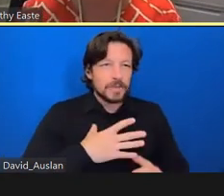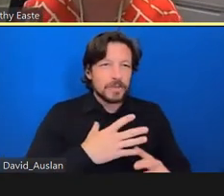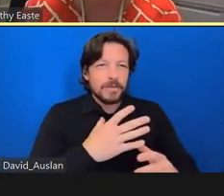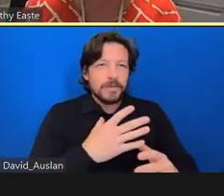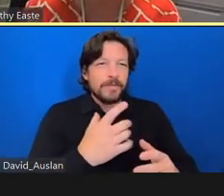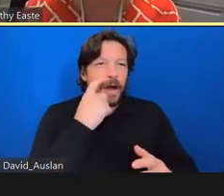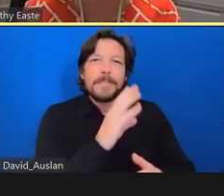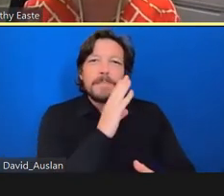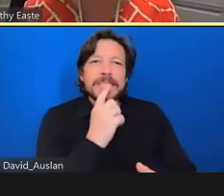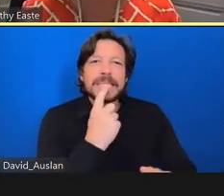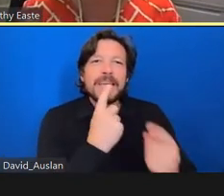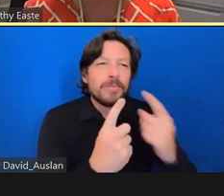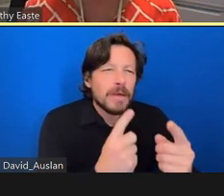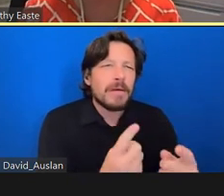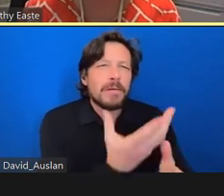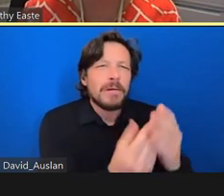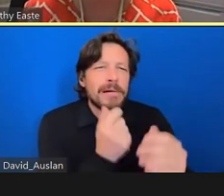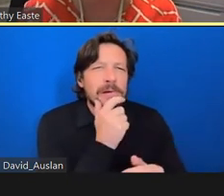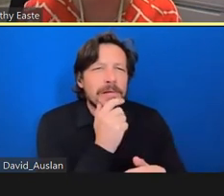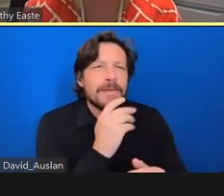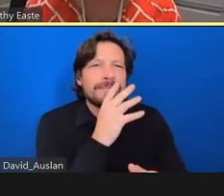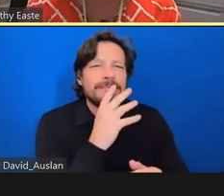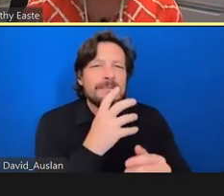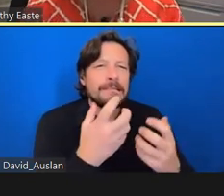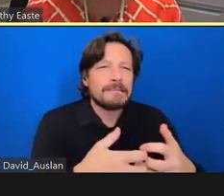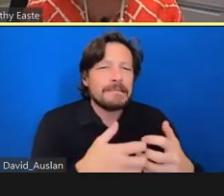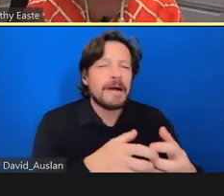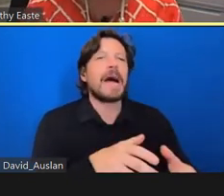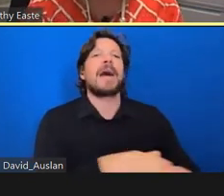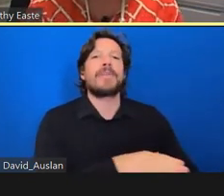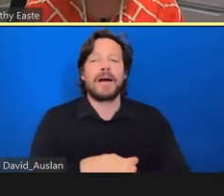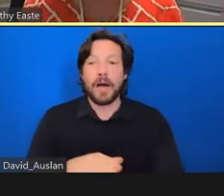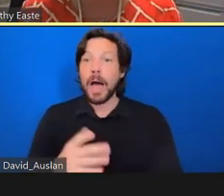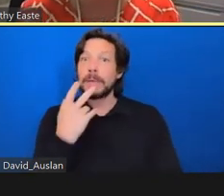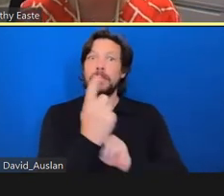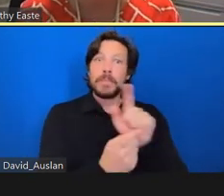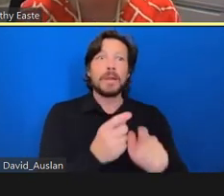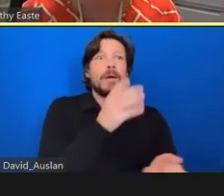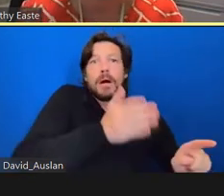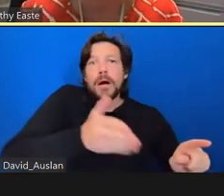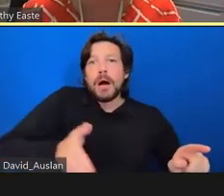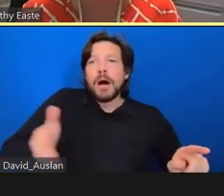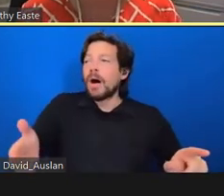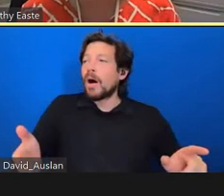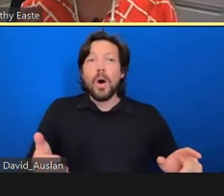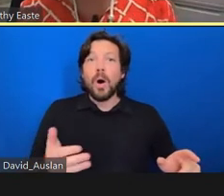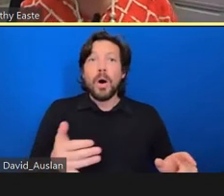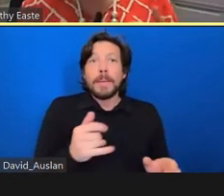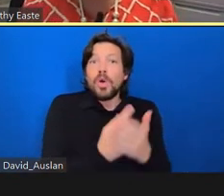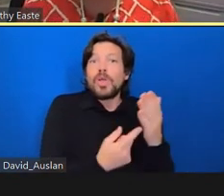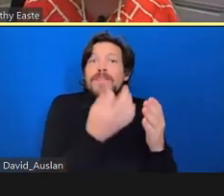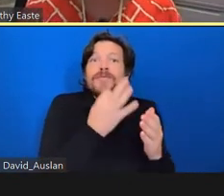whole lot of back-to-back meetings and so forth, or even just had a couple of meetings that were